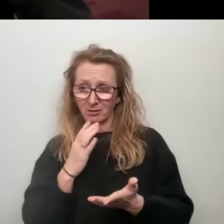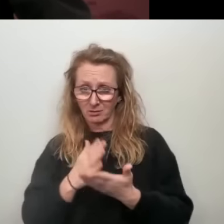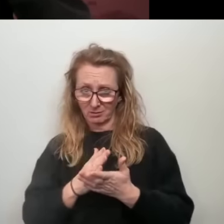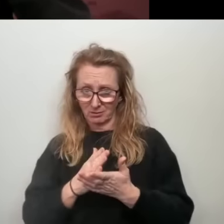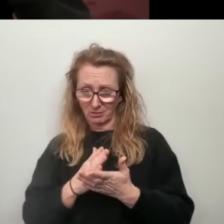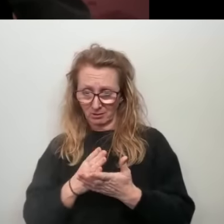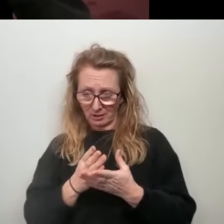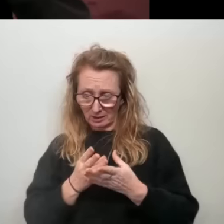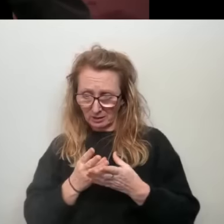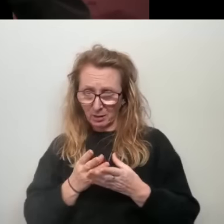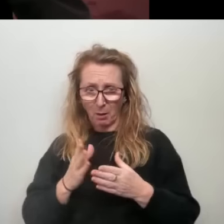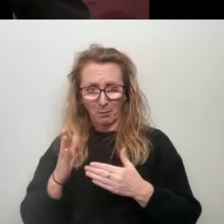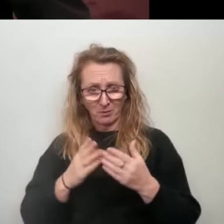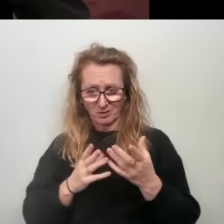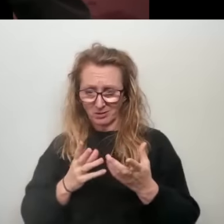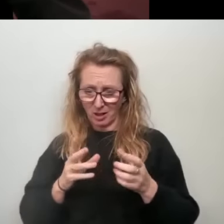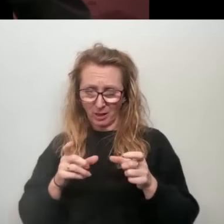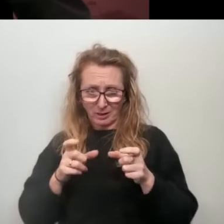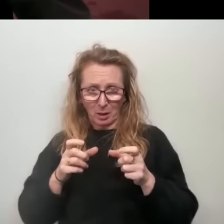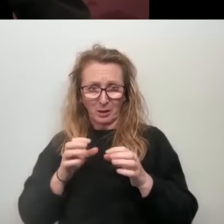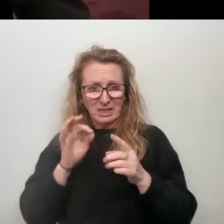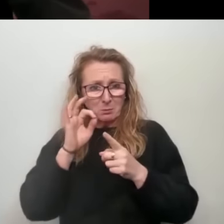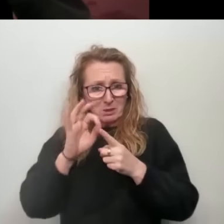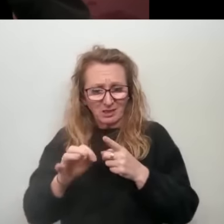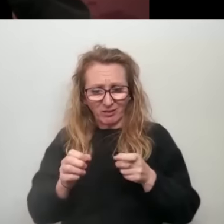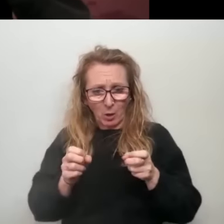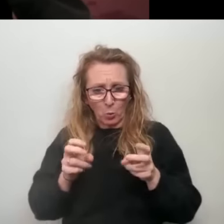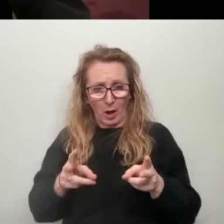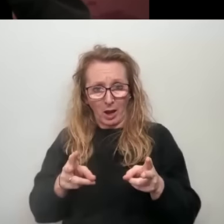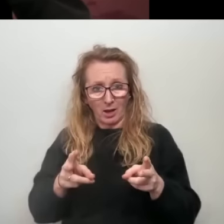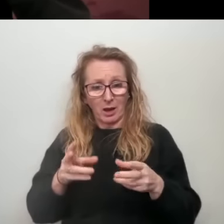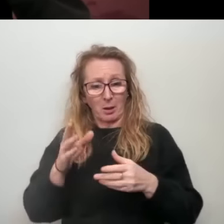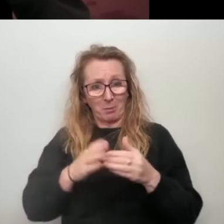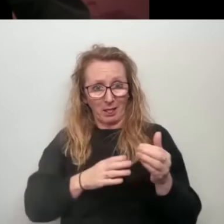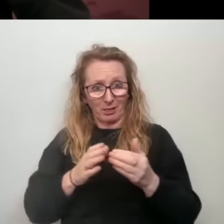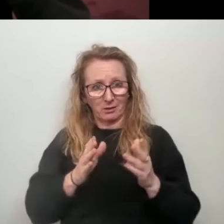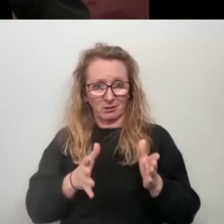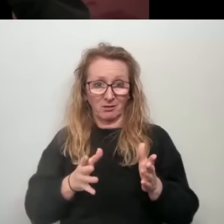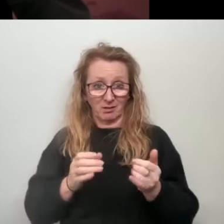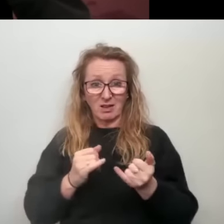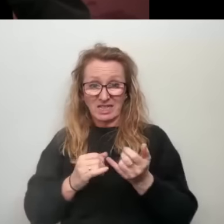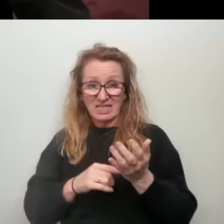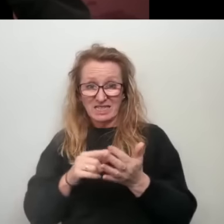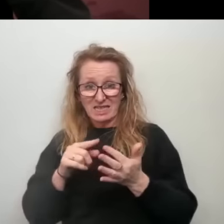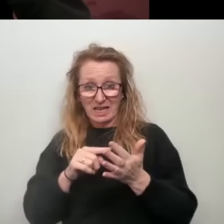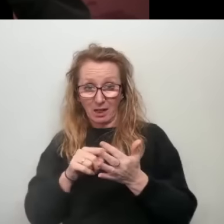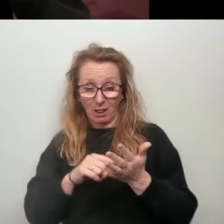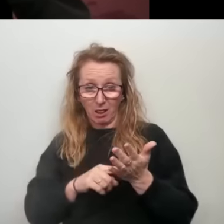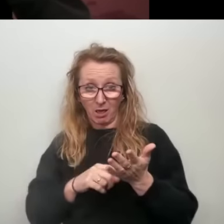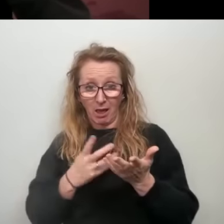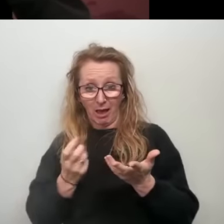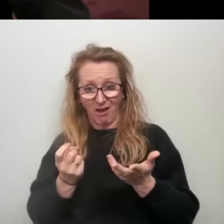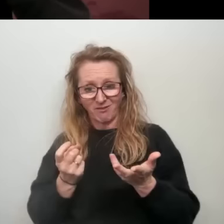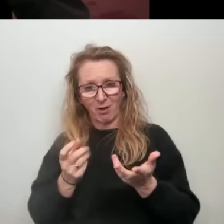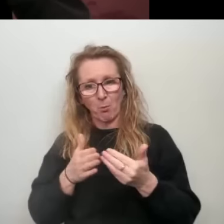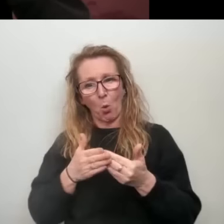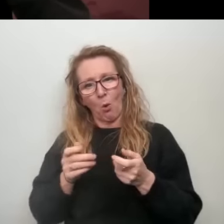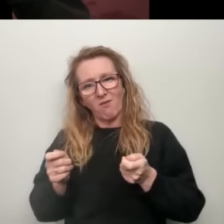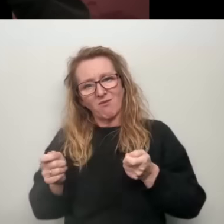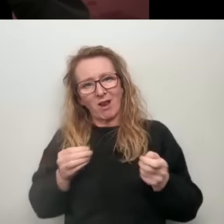it's particularly good in compression, whereas, you know, wrought iron has higher what's called ductility, so it can flex more.